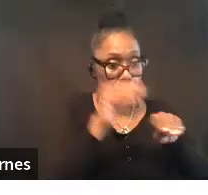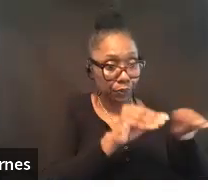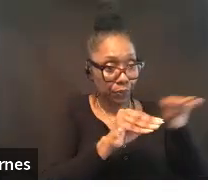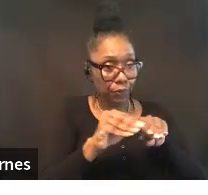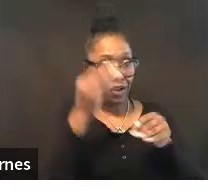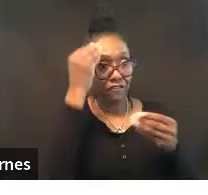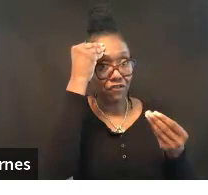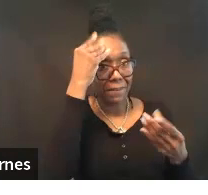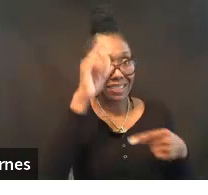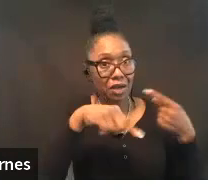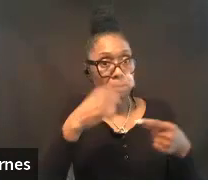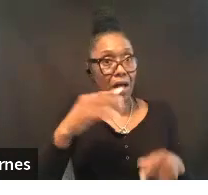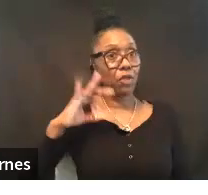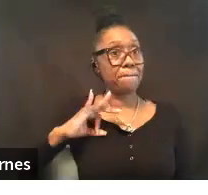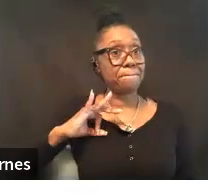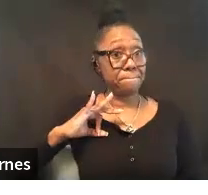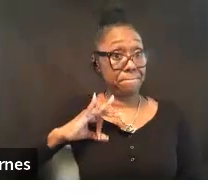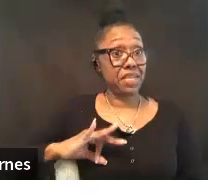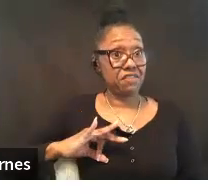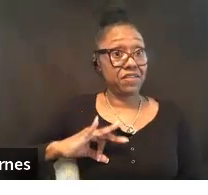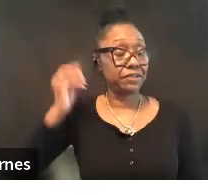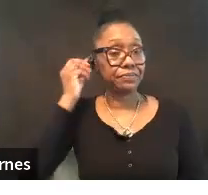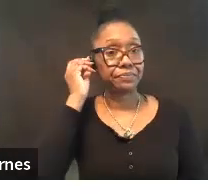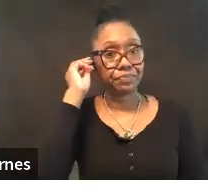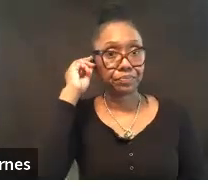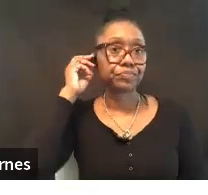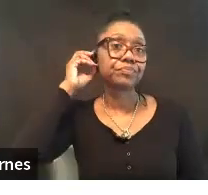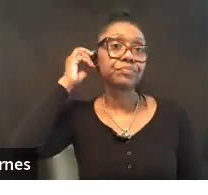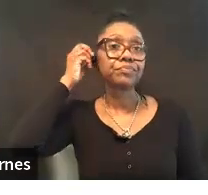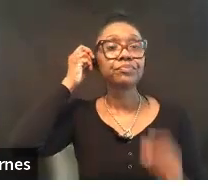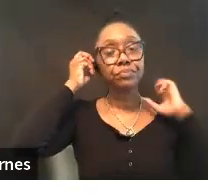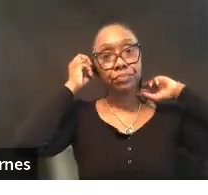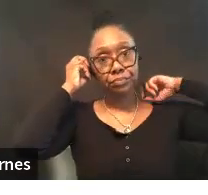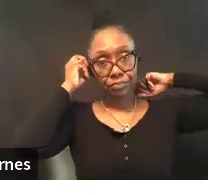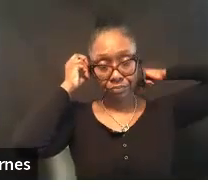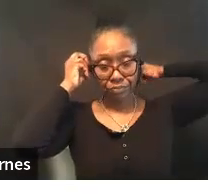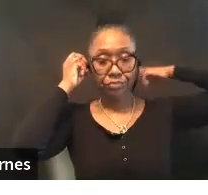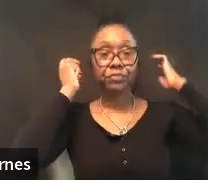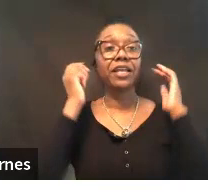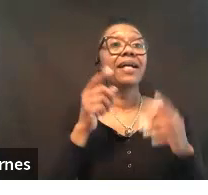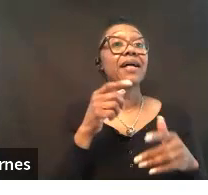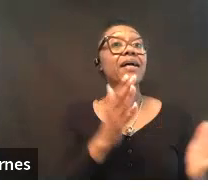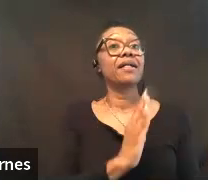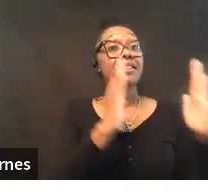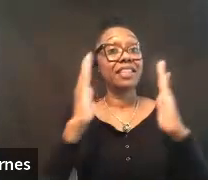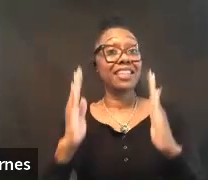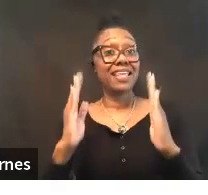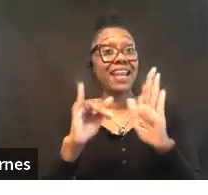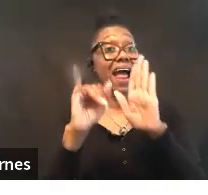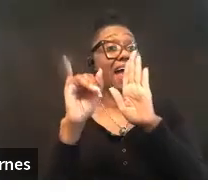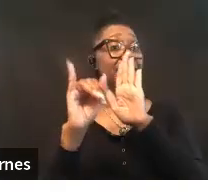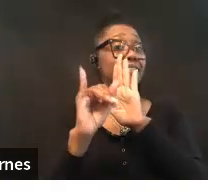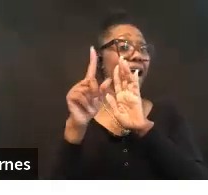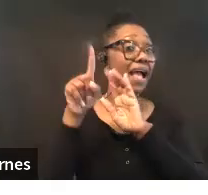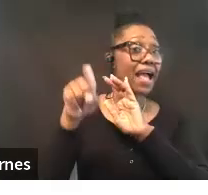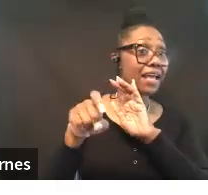The next thing is to identify If you are looking for assistance with employment. So we'll help you identify.